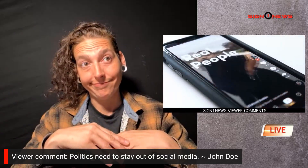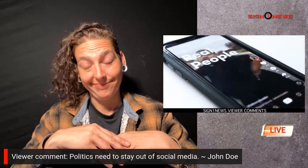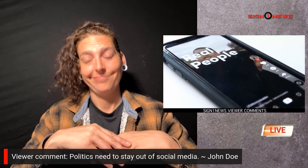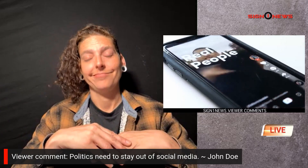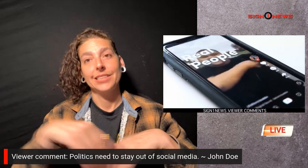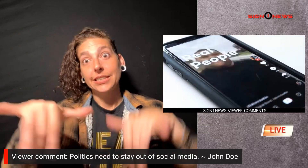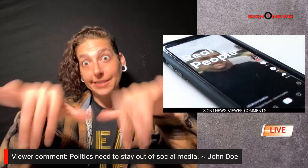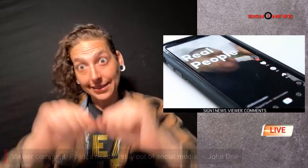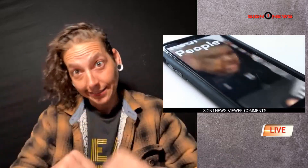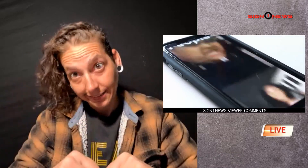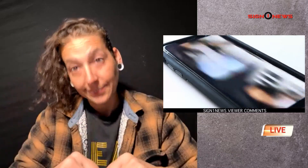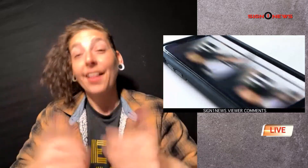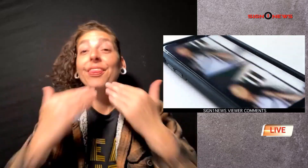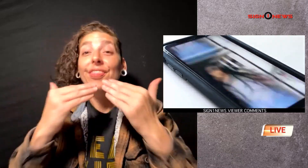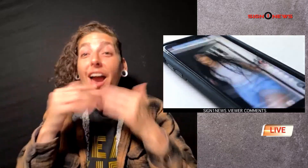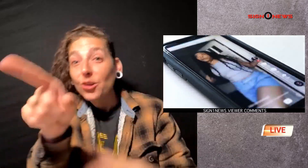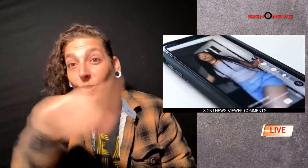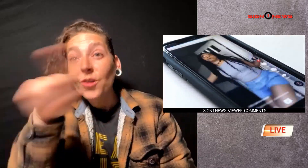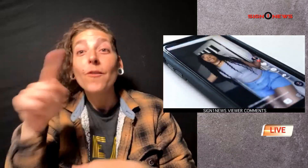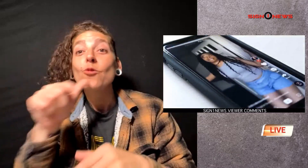yes thank you for your comments everyone